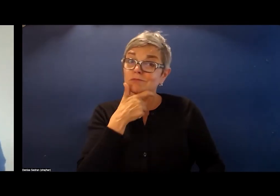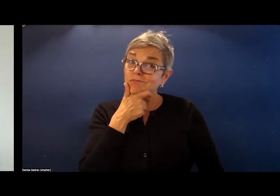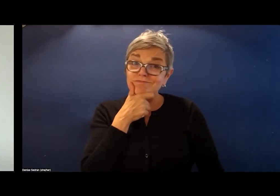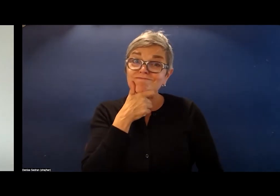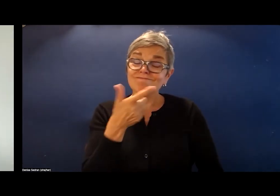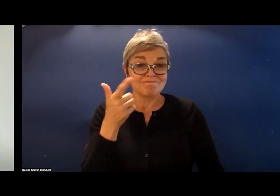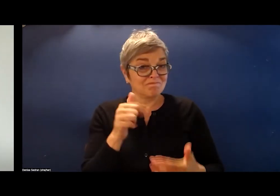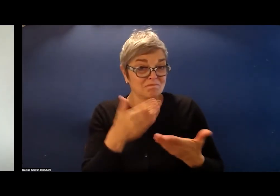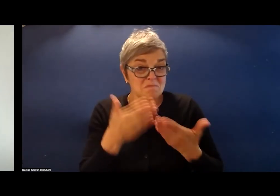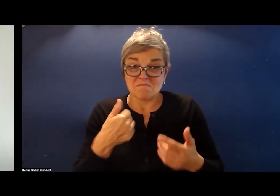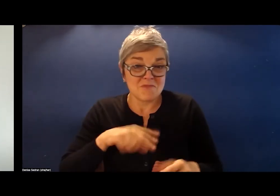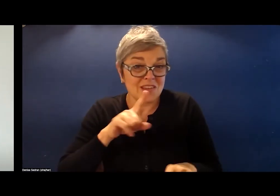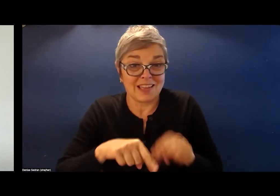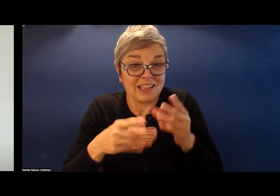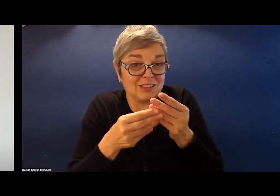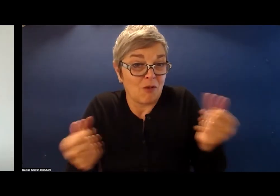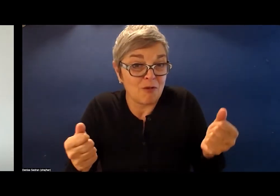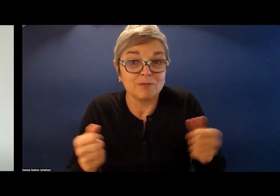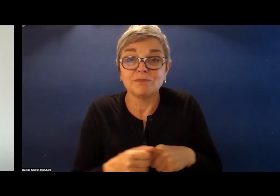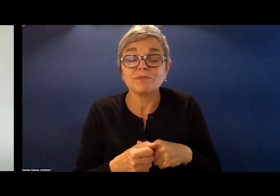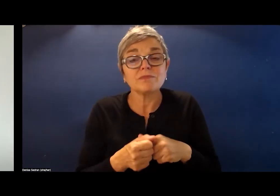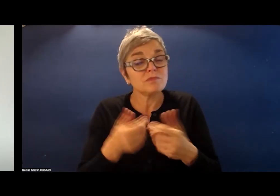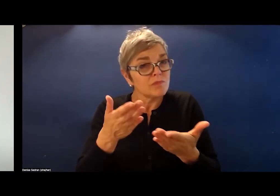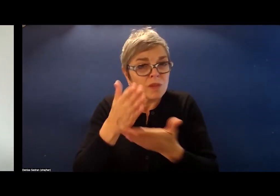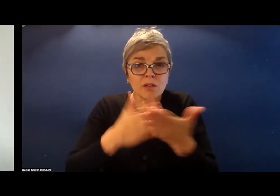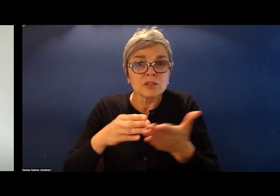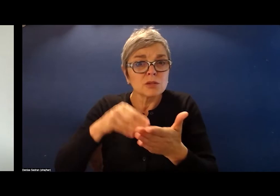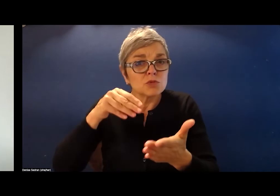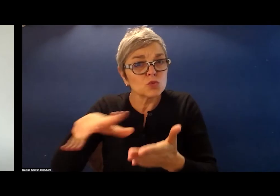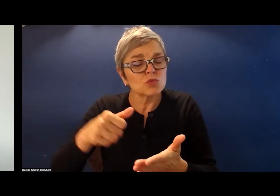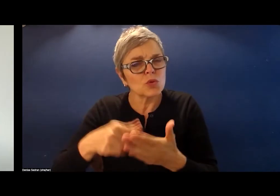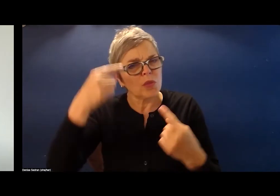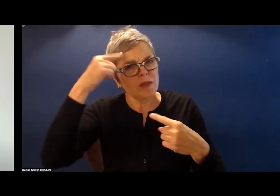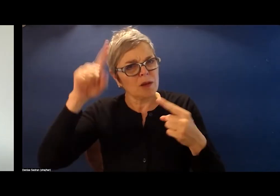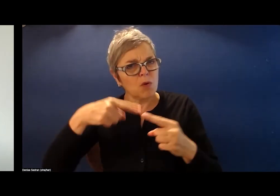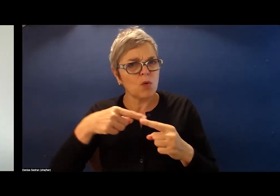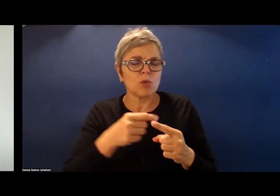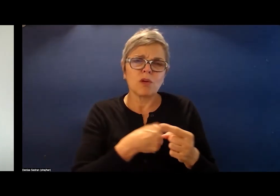And I think it's really relevant to students who are also thinking about the bounds of academic practice.